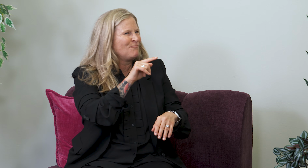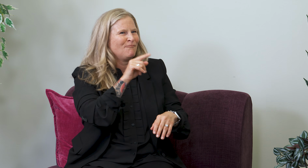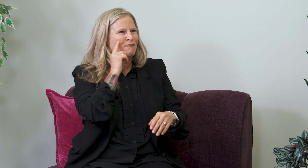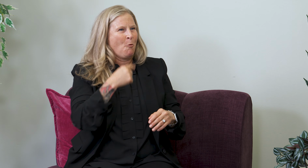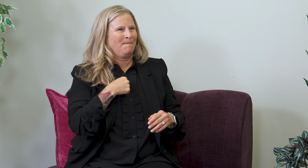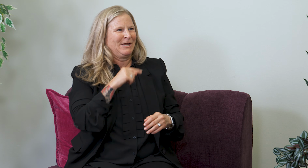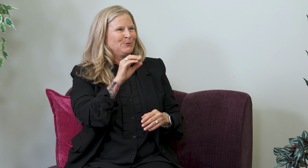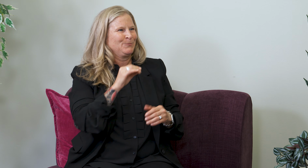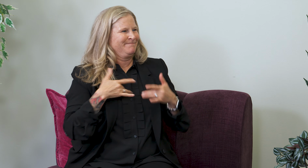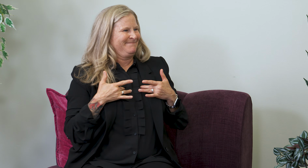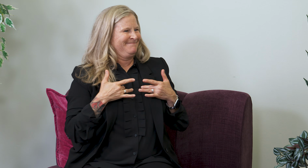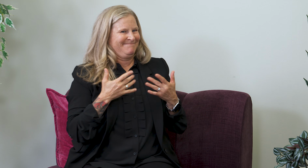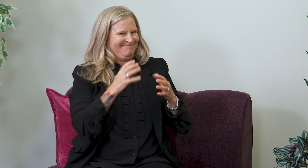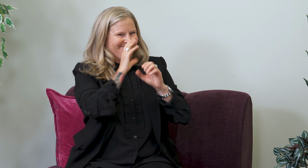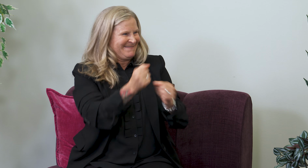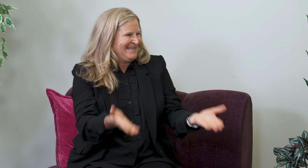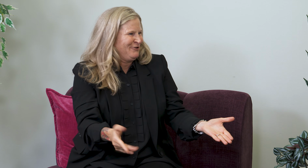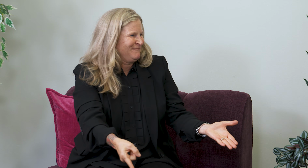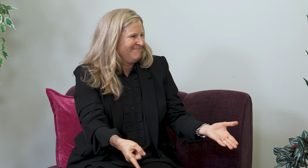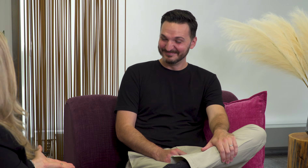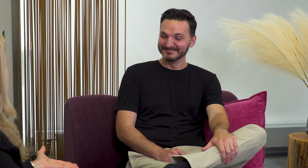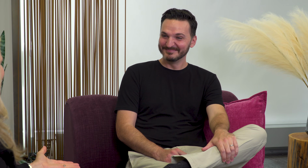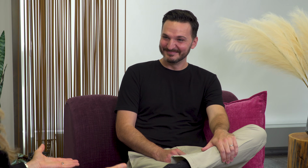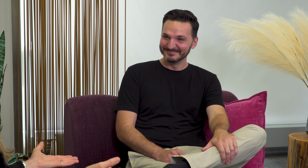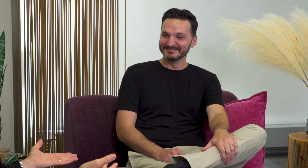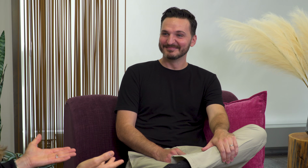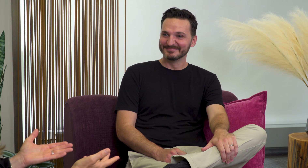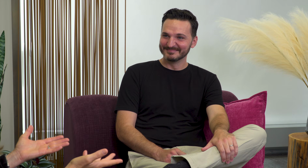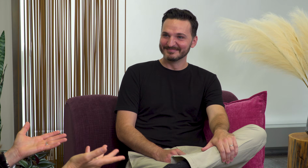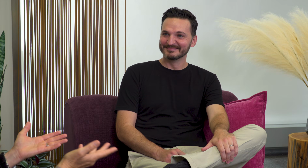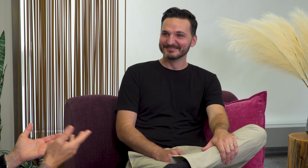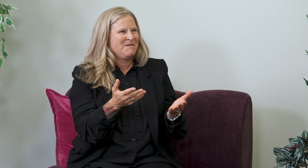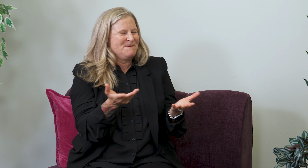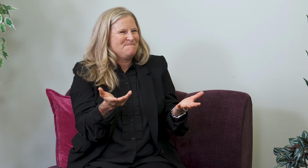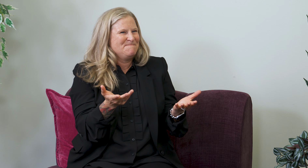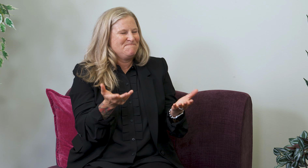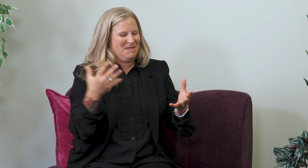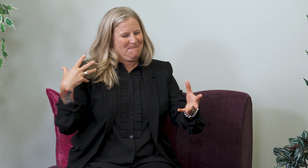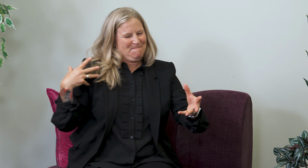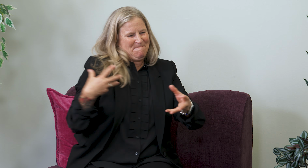I would say it's natural for me to be attracted to a position at NTID,